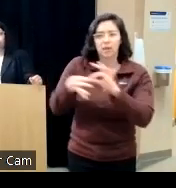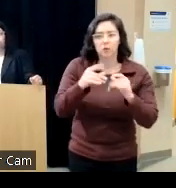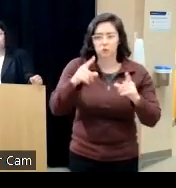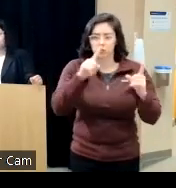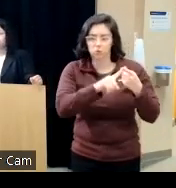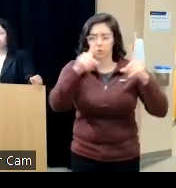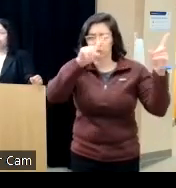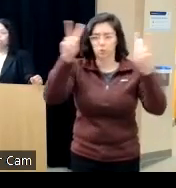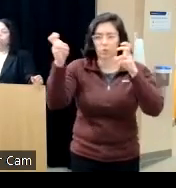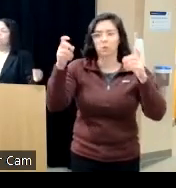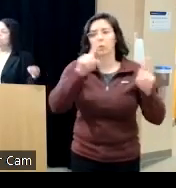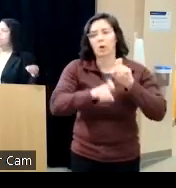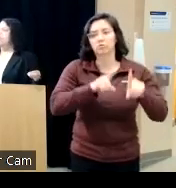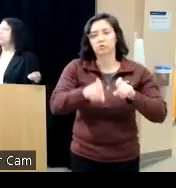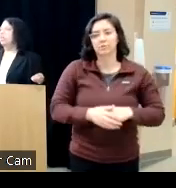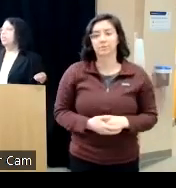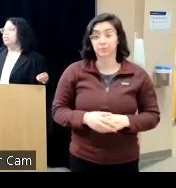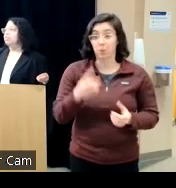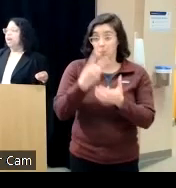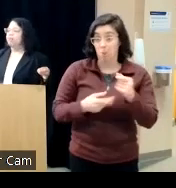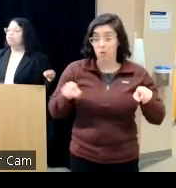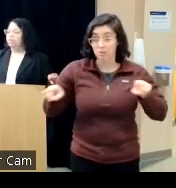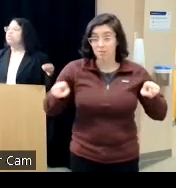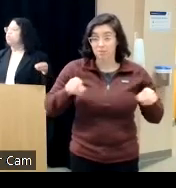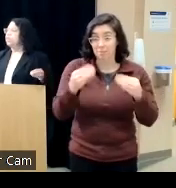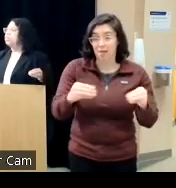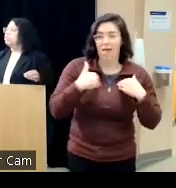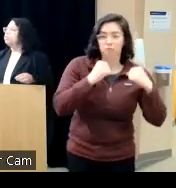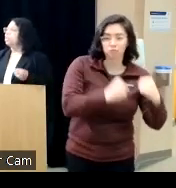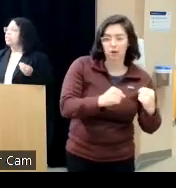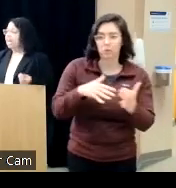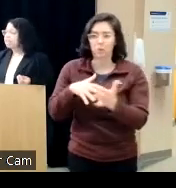questions that we're asking both of these methods have strengths and weaknesses but